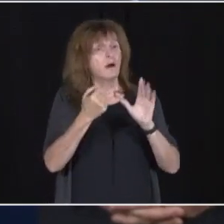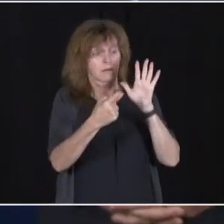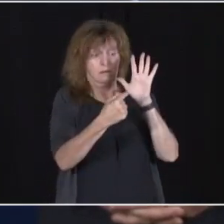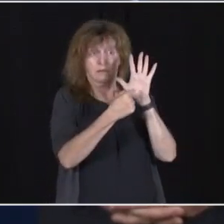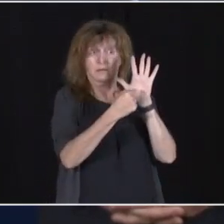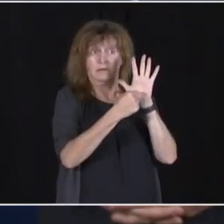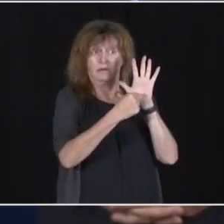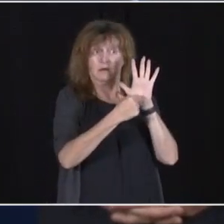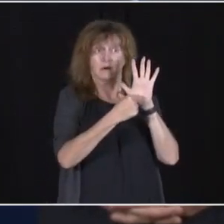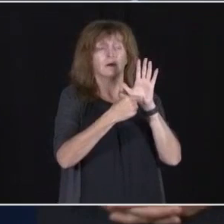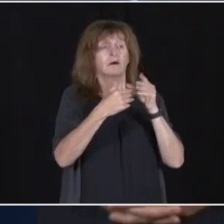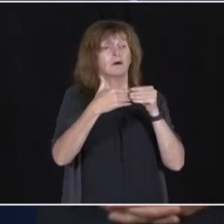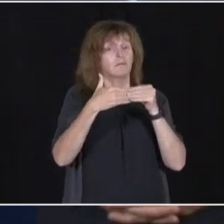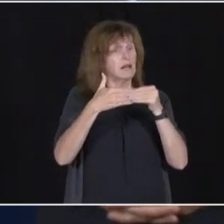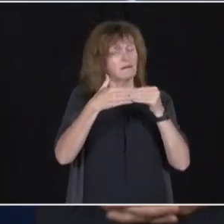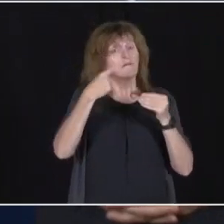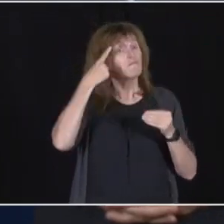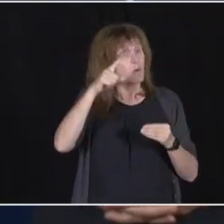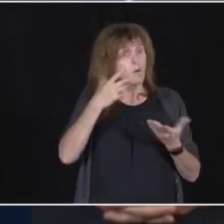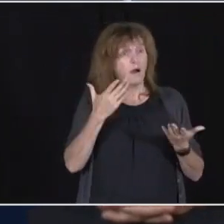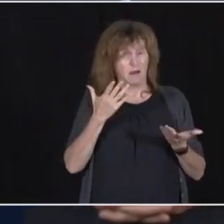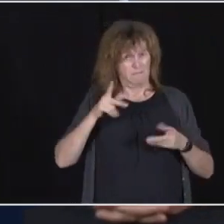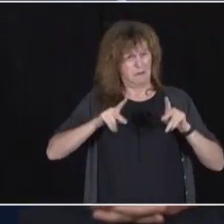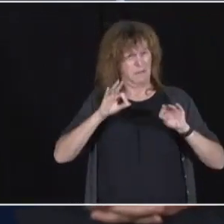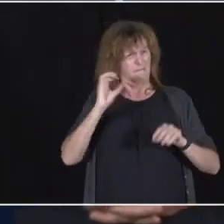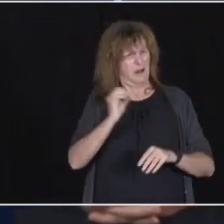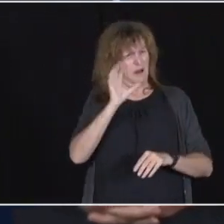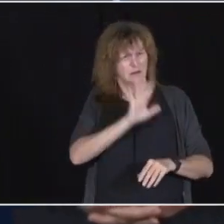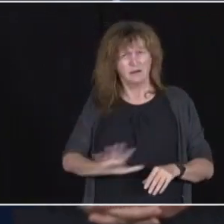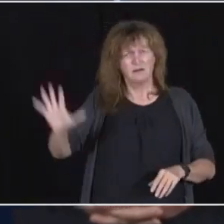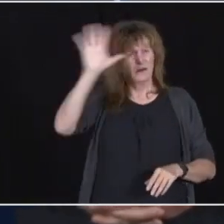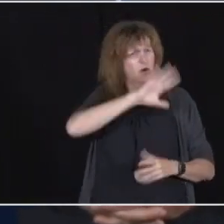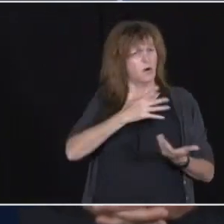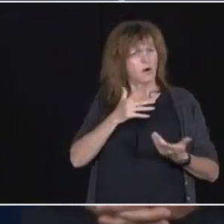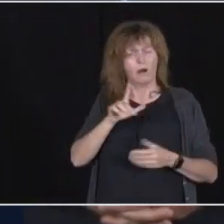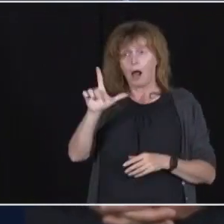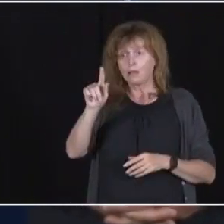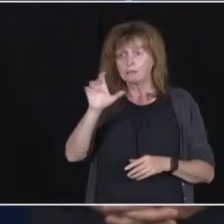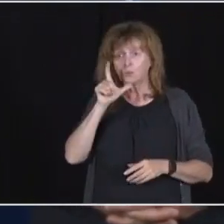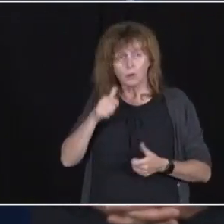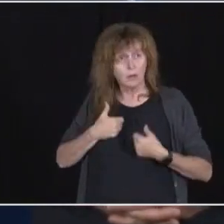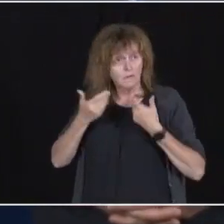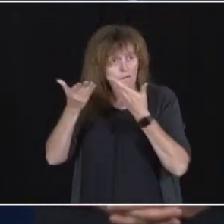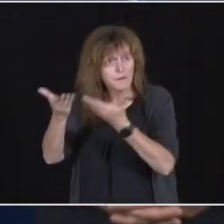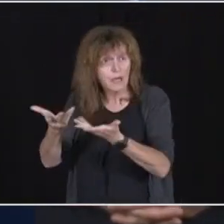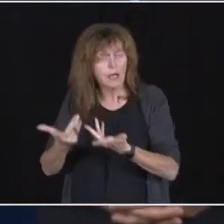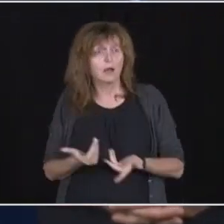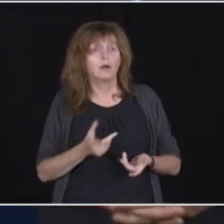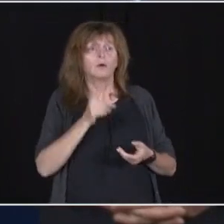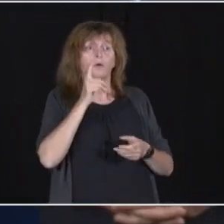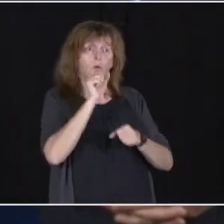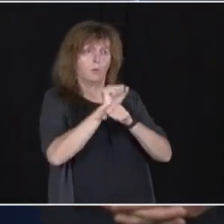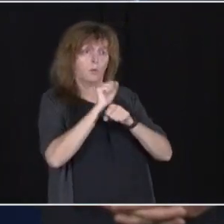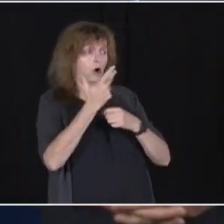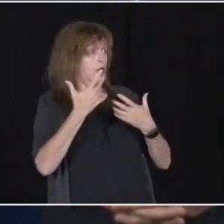question. This is the reason we need the flexibility for the people. It has nothing to do with the government, I just